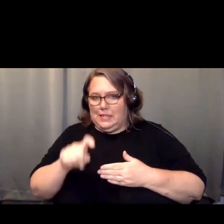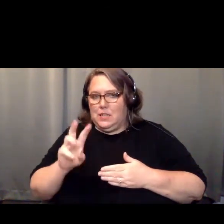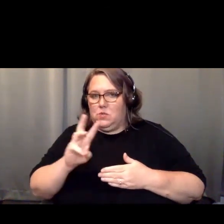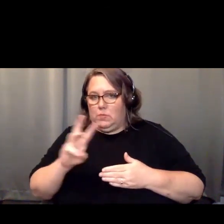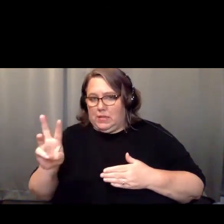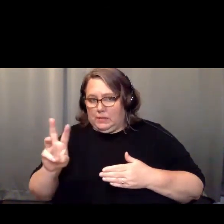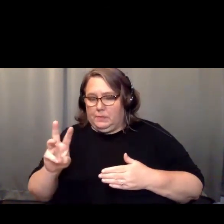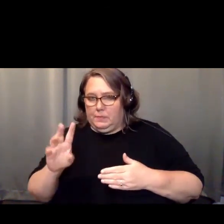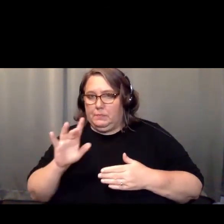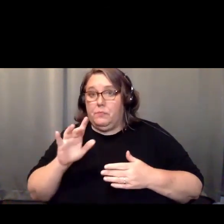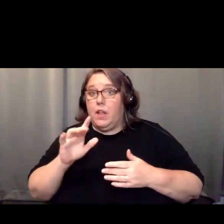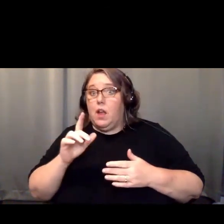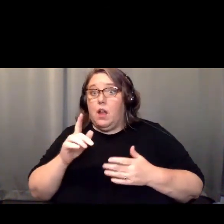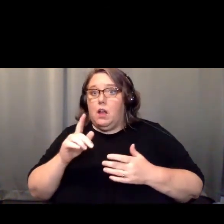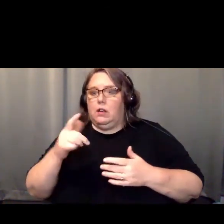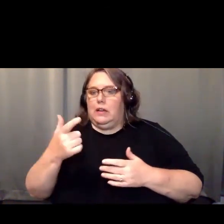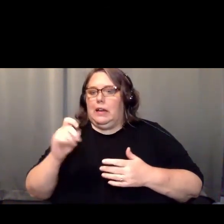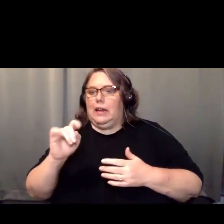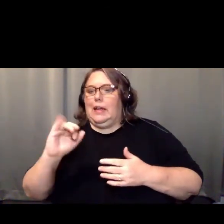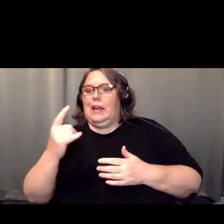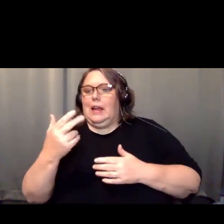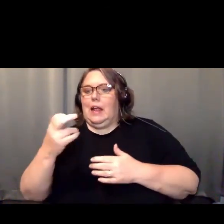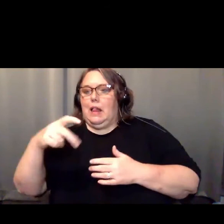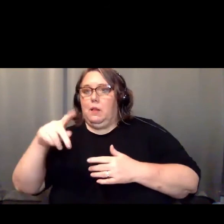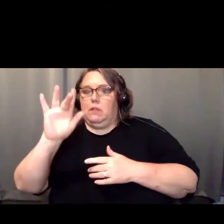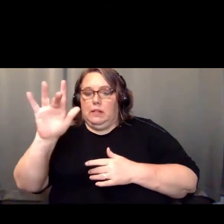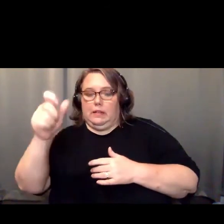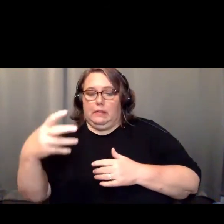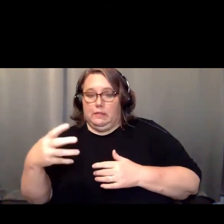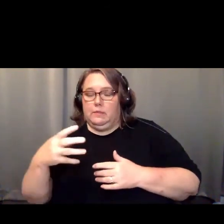And then at the bottom of this slide, we have some links